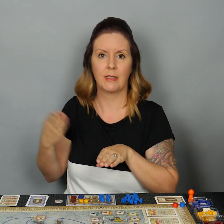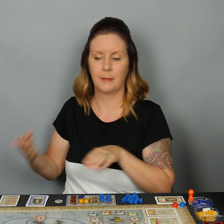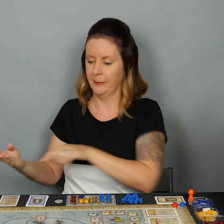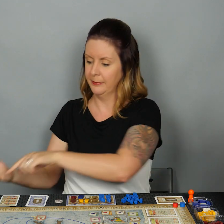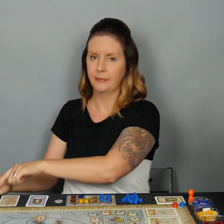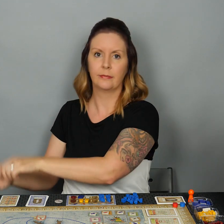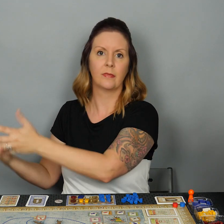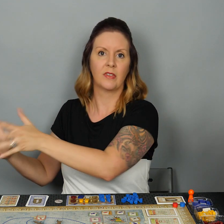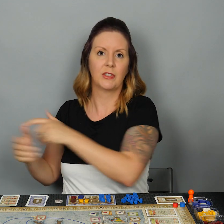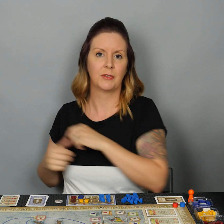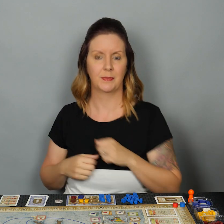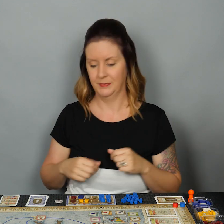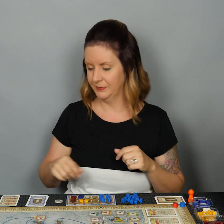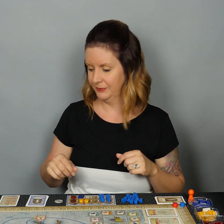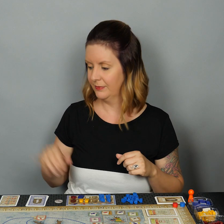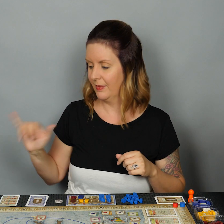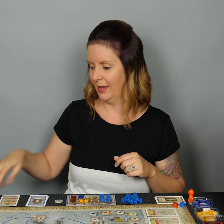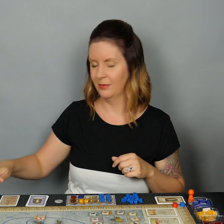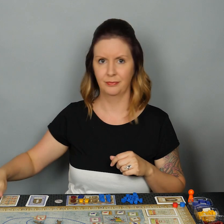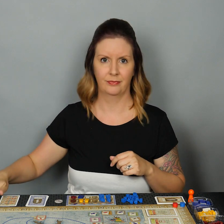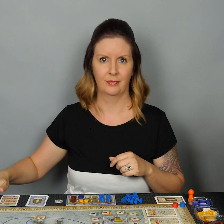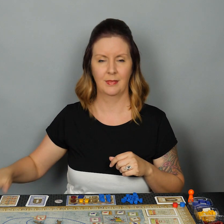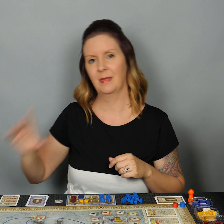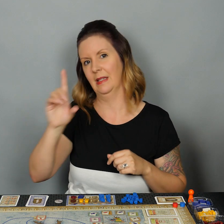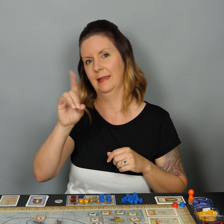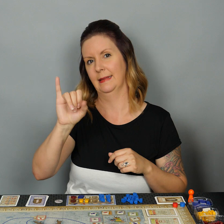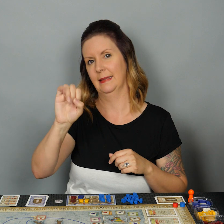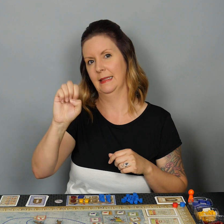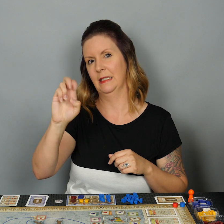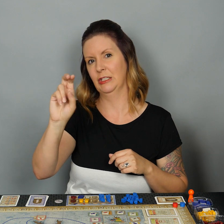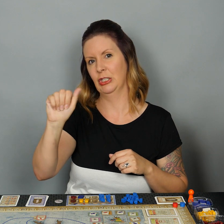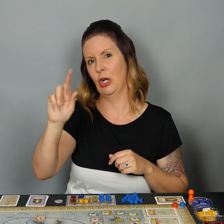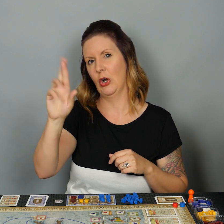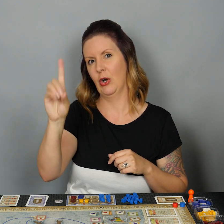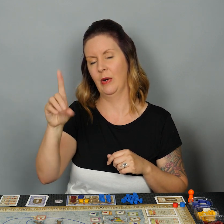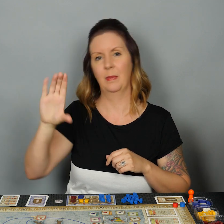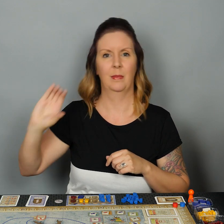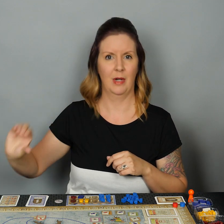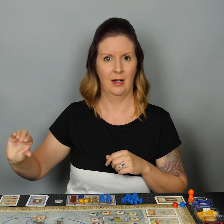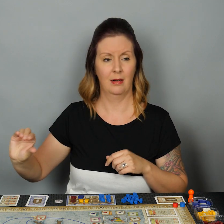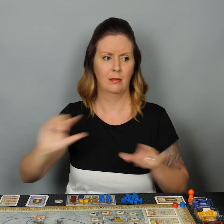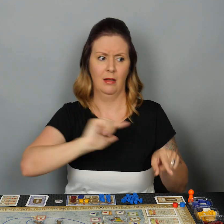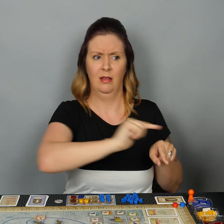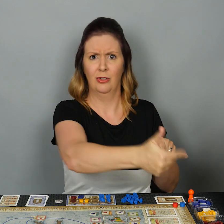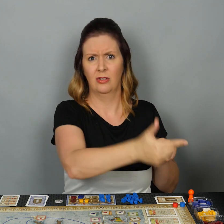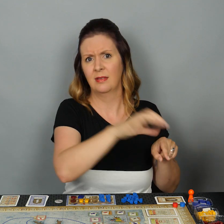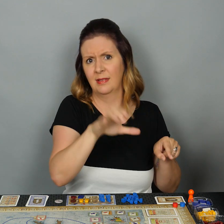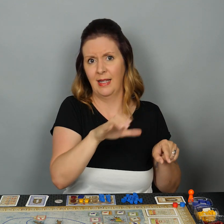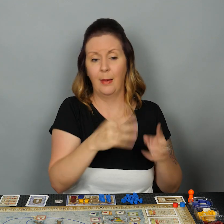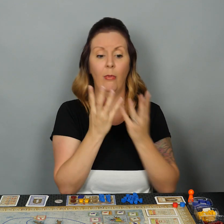When you’ve completed the action, you place the card in your discard pile face up.